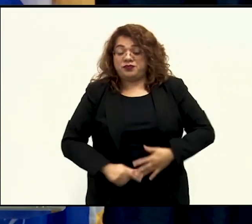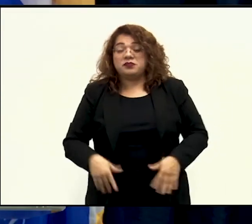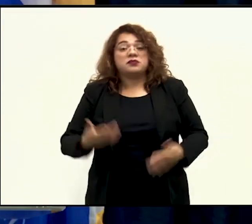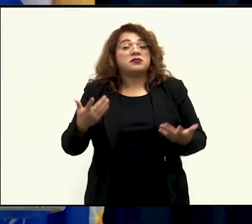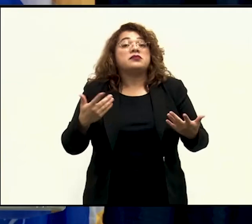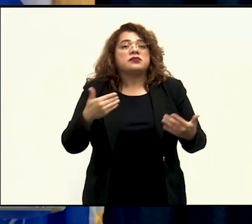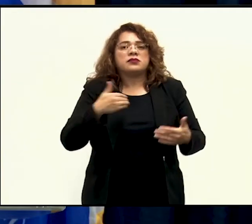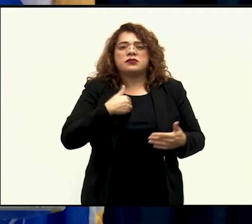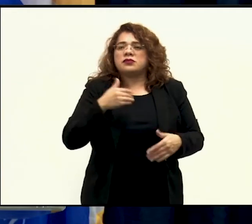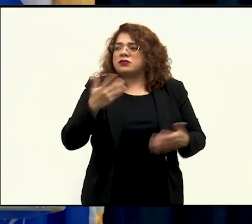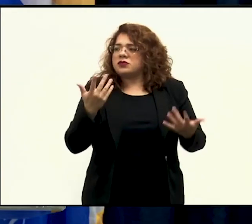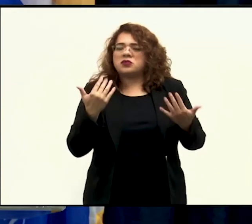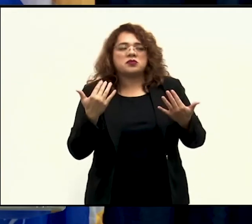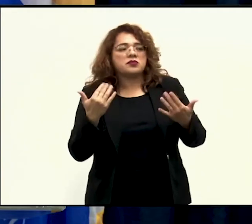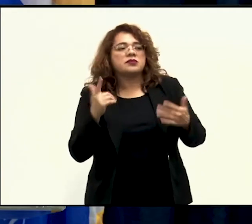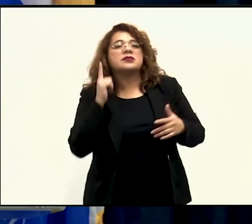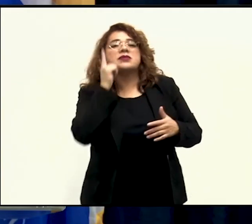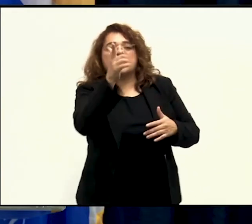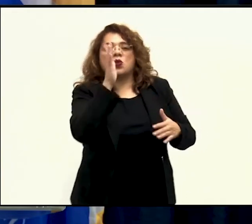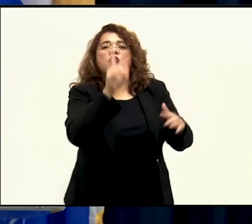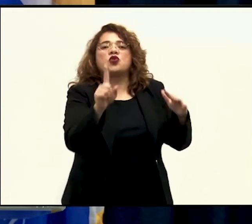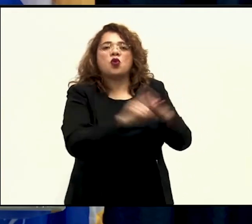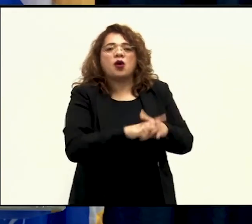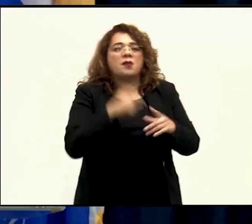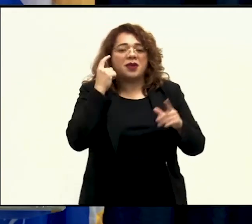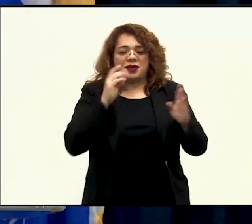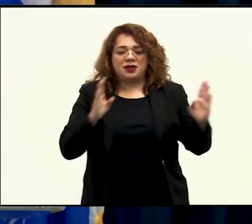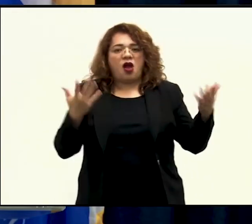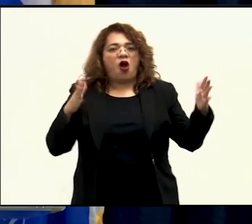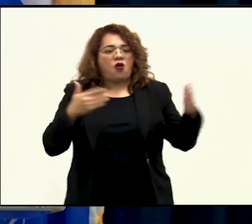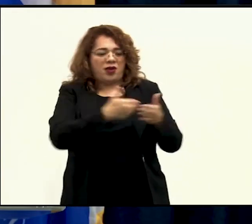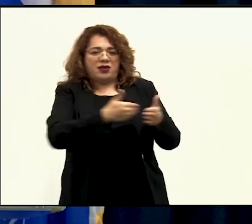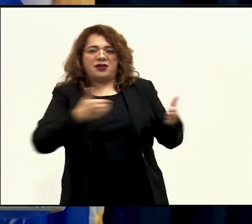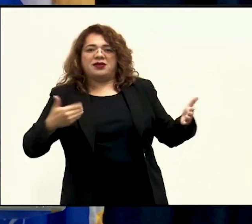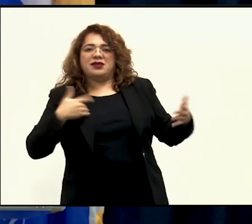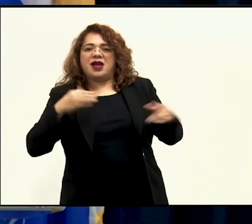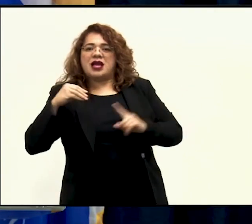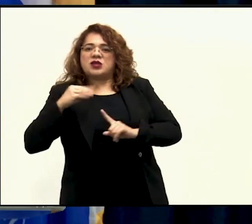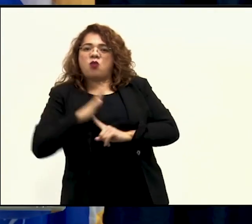There are many people who do get COVID, that do get COVID who haven't had any symptoms